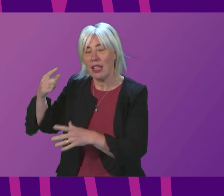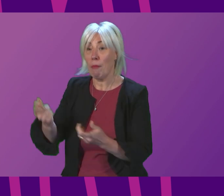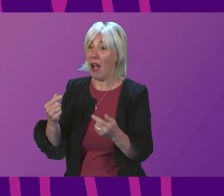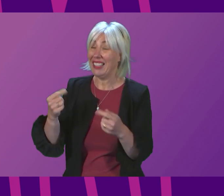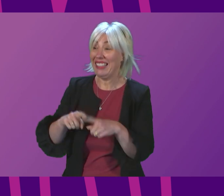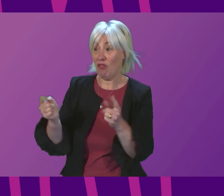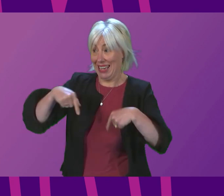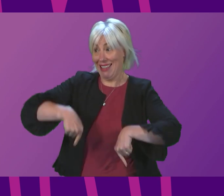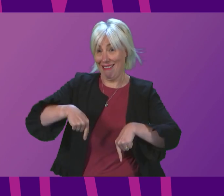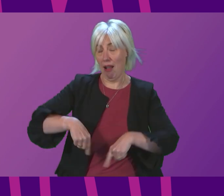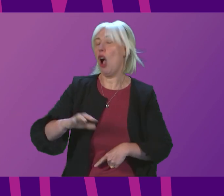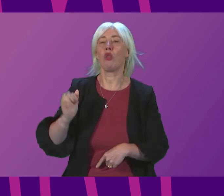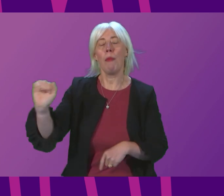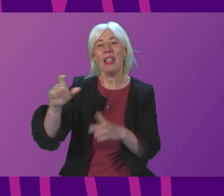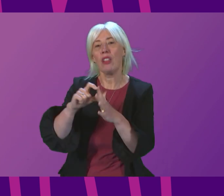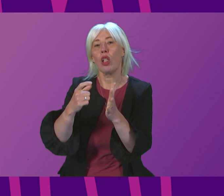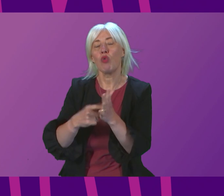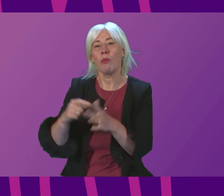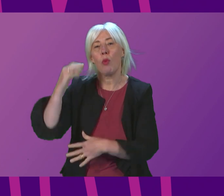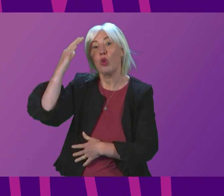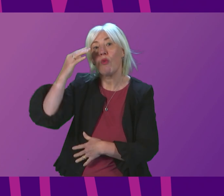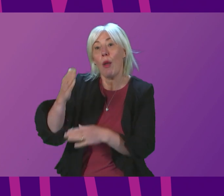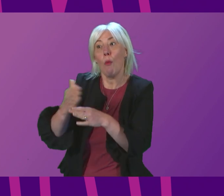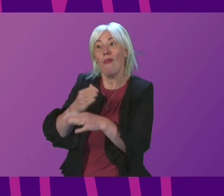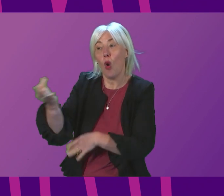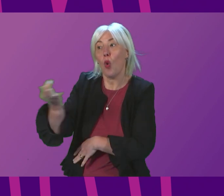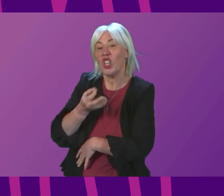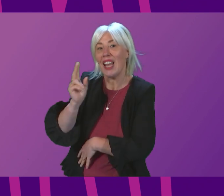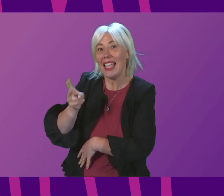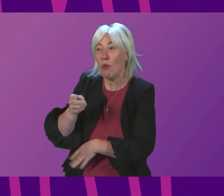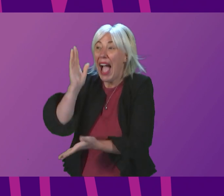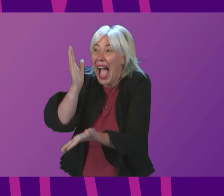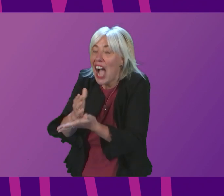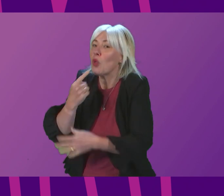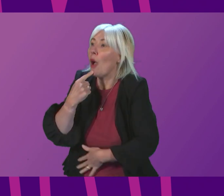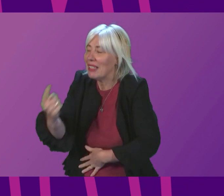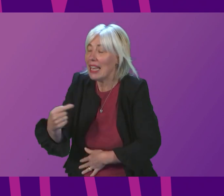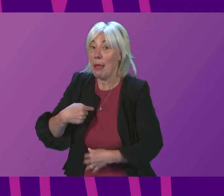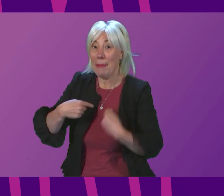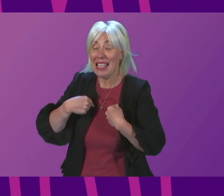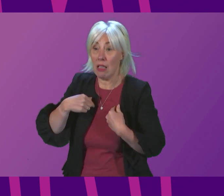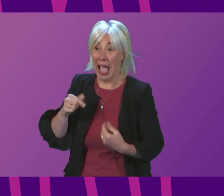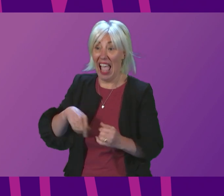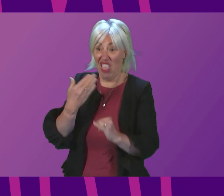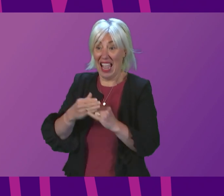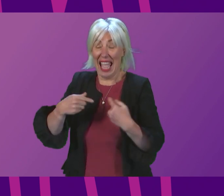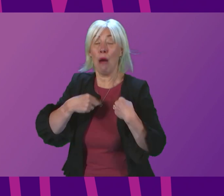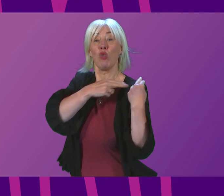Perhaps Douglas Ross might want to reflect on what I am actually saying, before he asks his next question. I am ultimately responsible for all decisions of the Scottish Government.